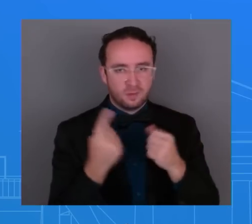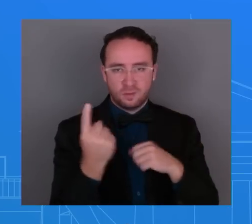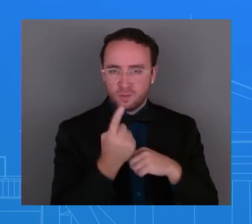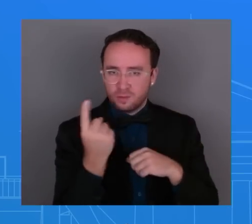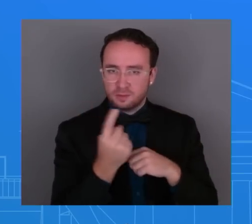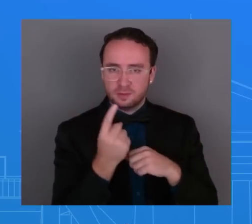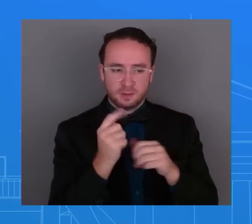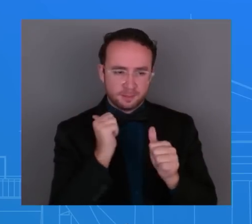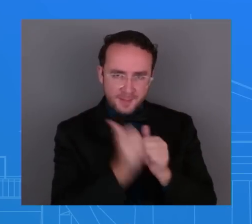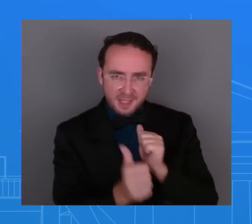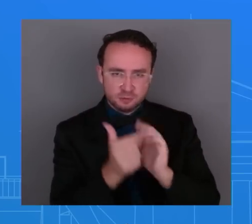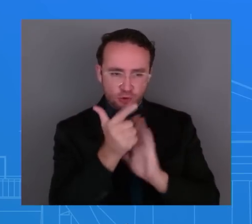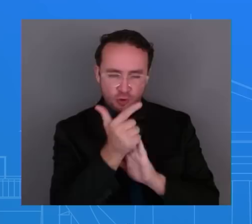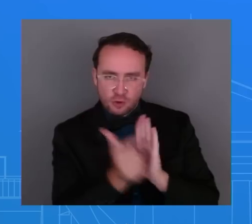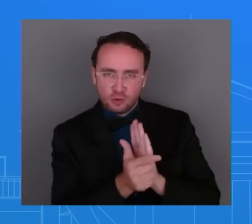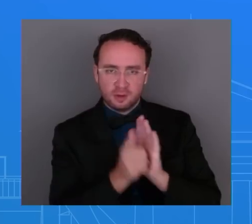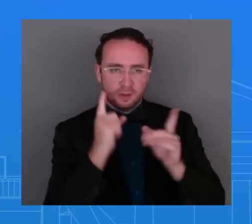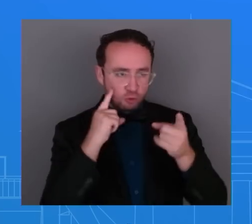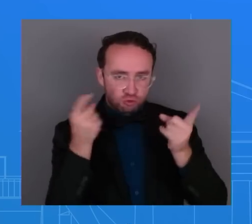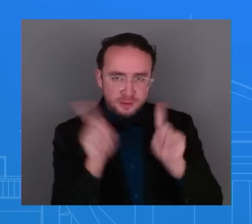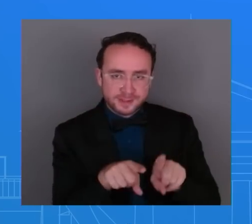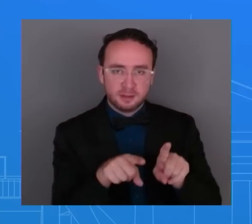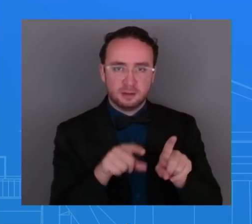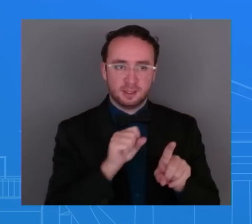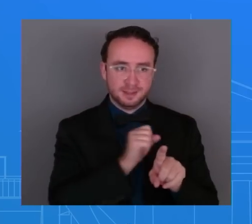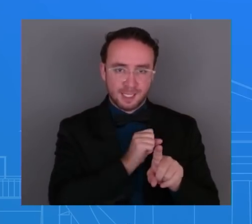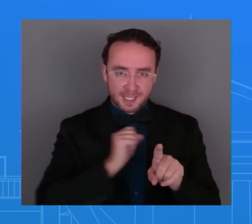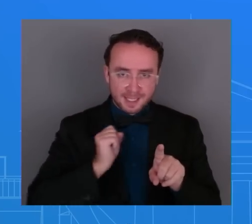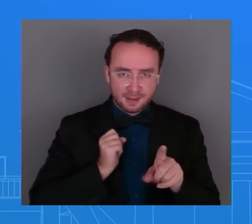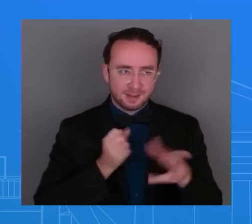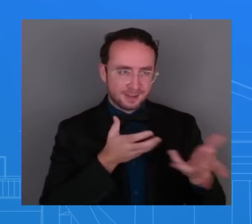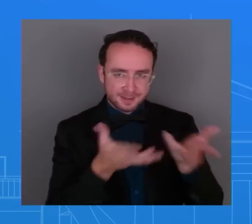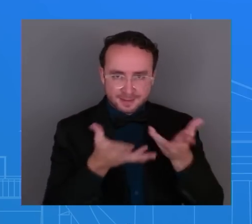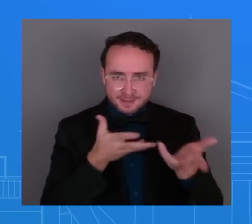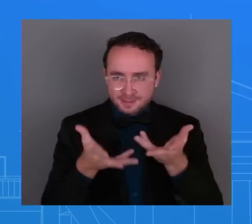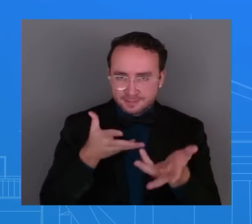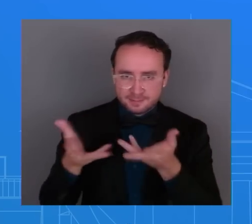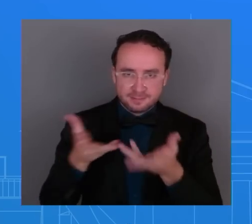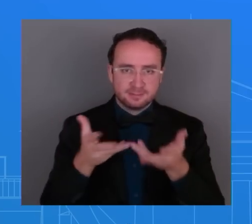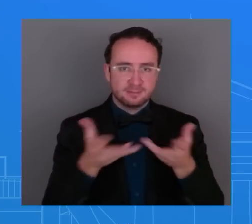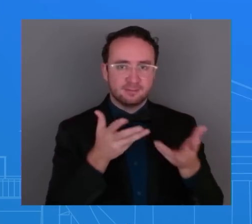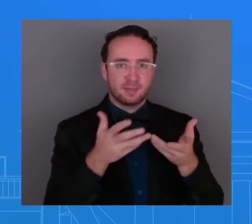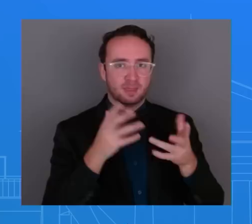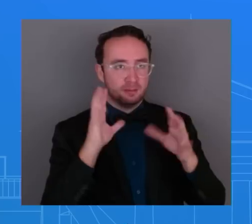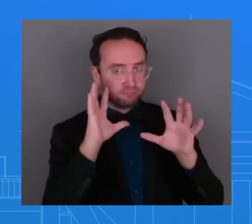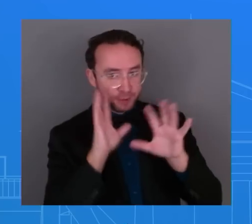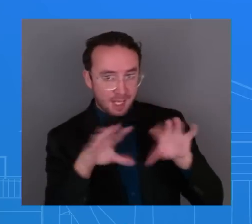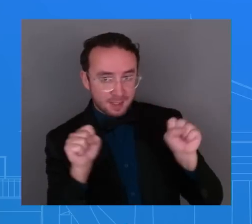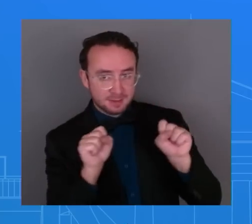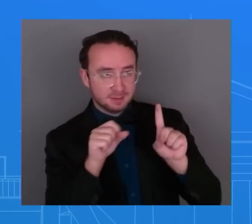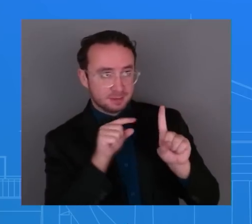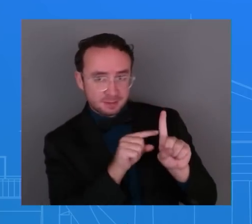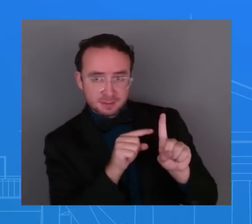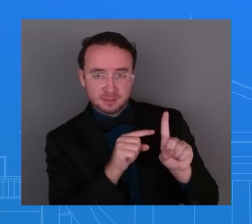strategically with a policy or how to make tough decisions on behalf of the American people. She's been there. She has been there.